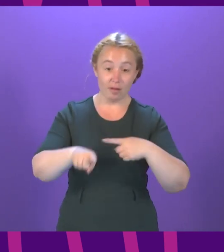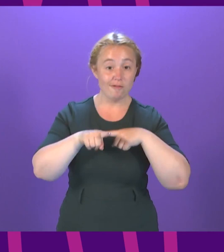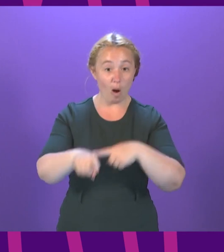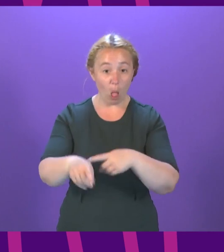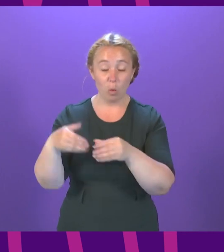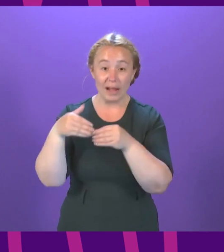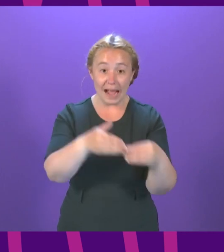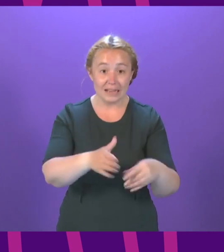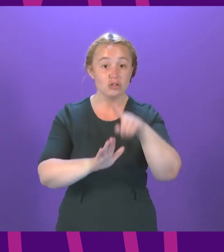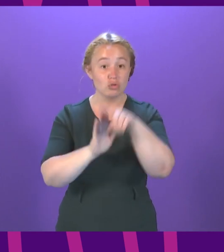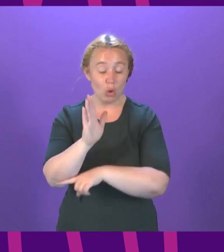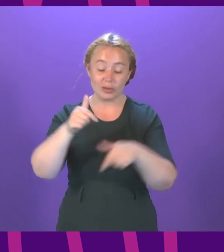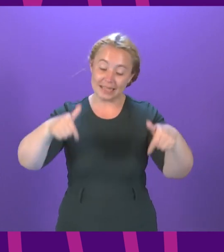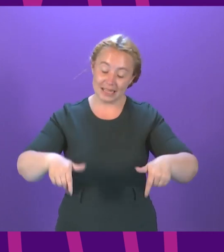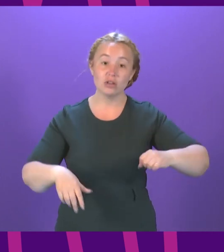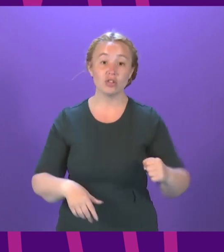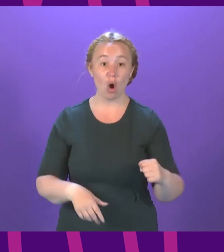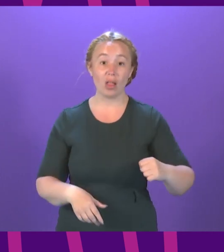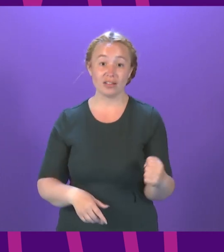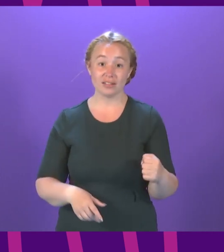that are in place in Scotland. That has been the case since day 1, and we will